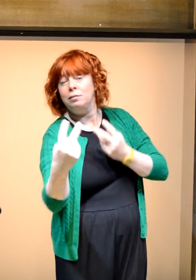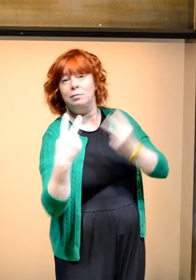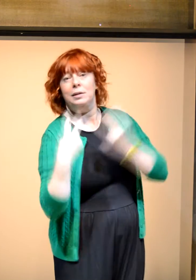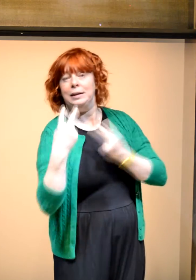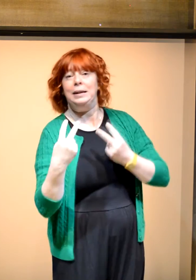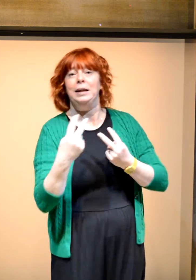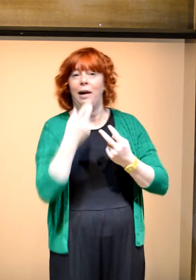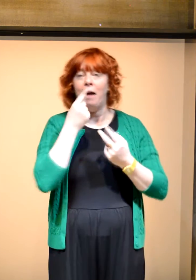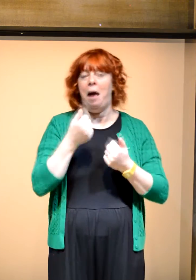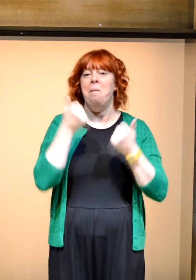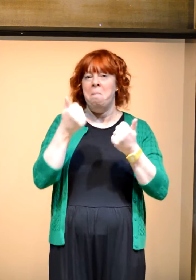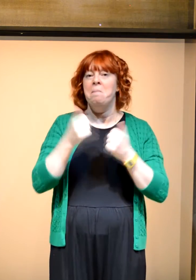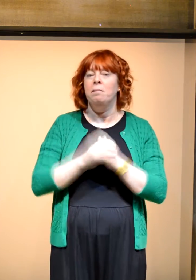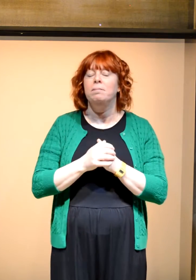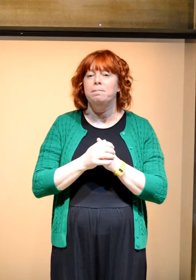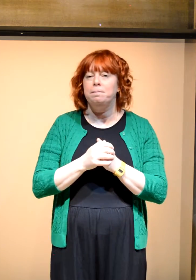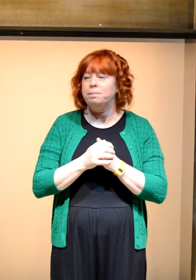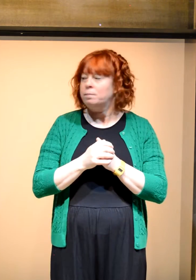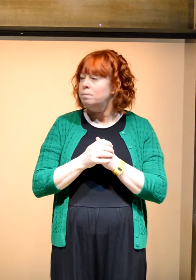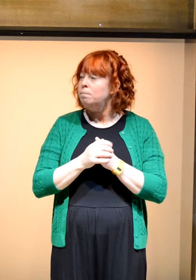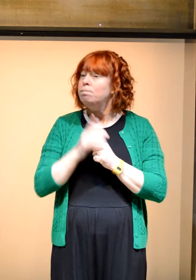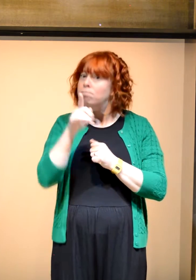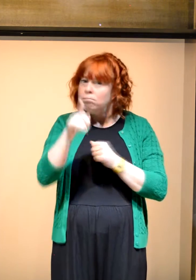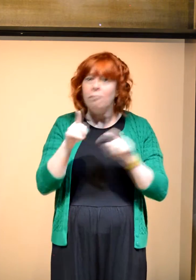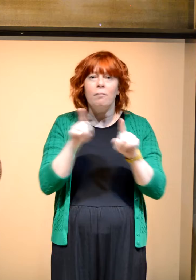The other things you, another thing you're obviously going to need